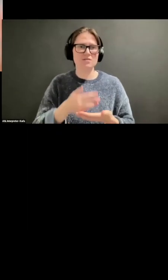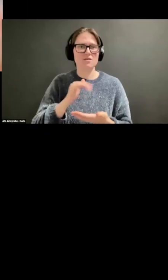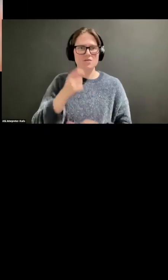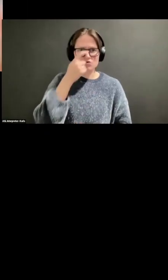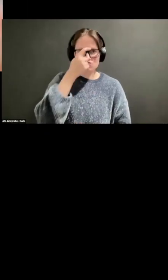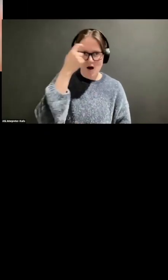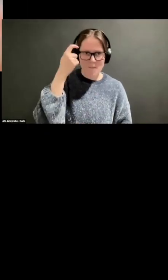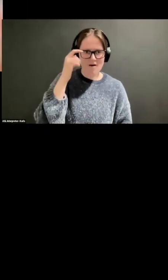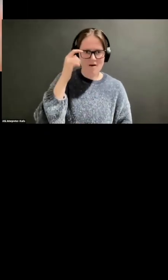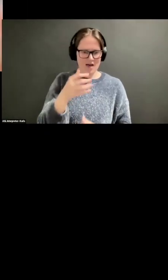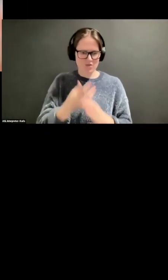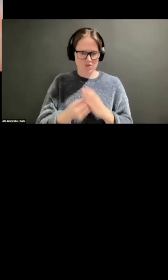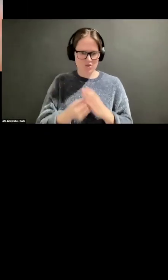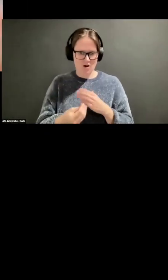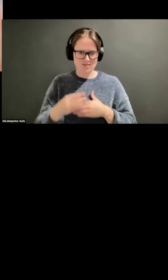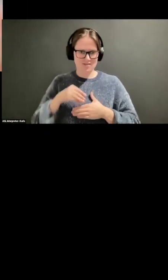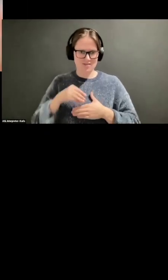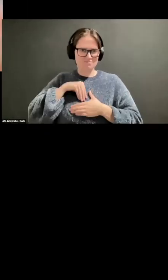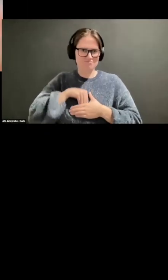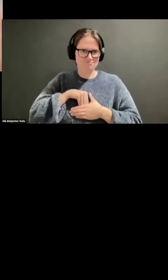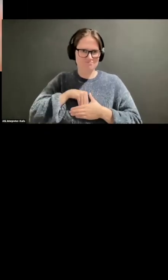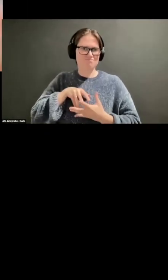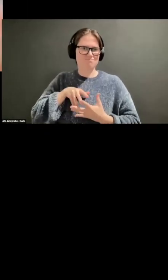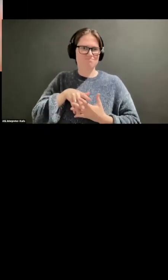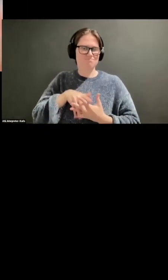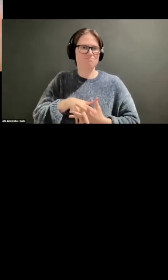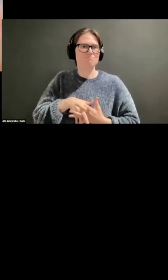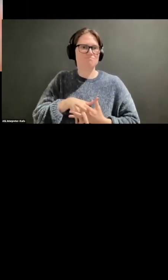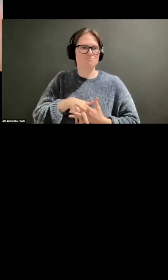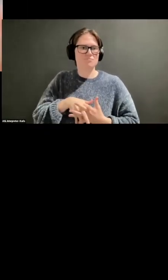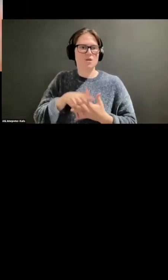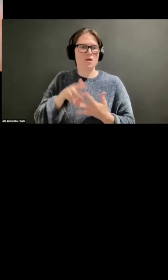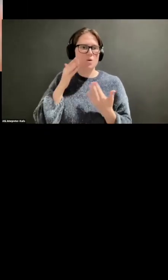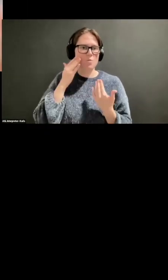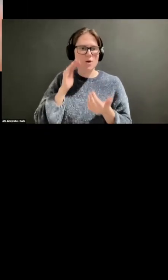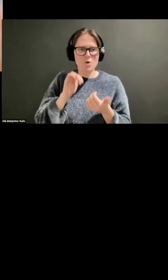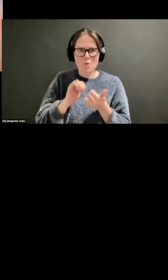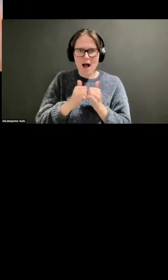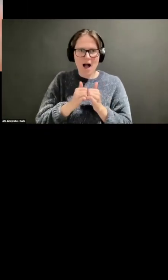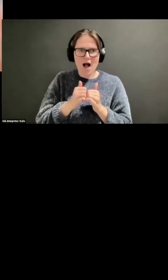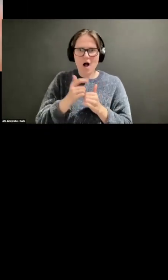We don't know how or where that might show up and